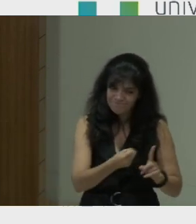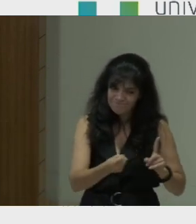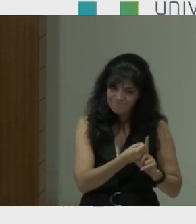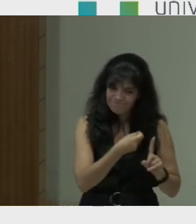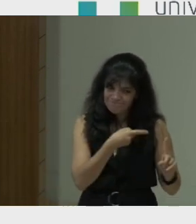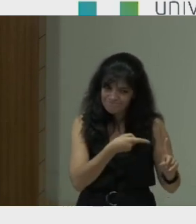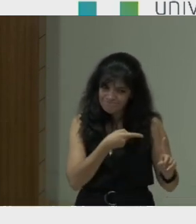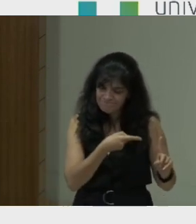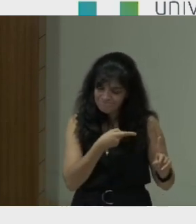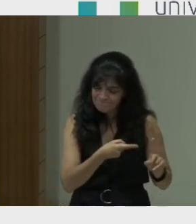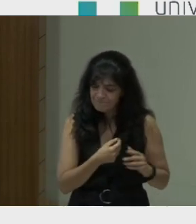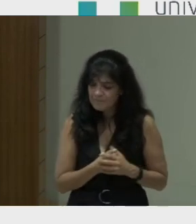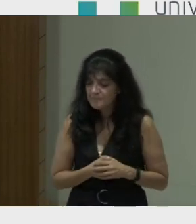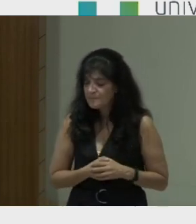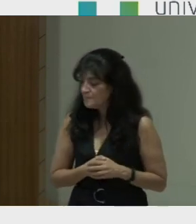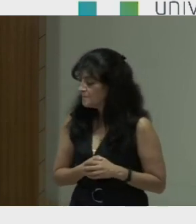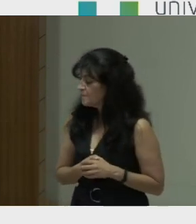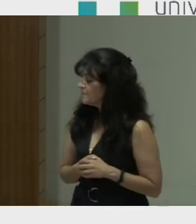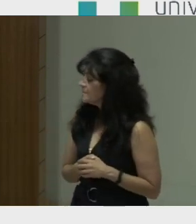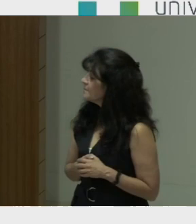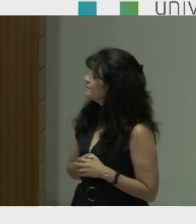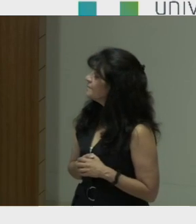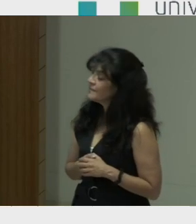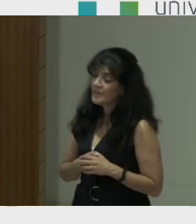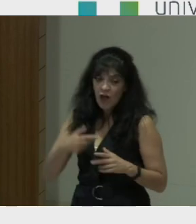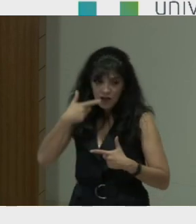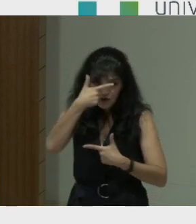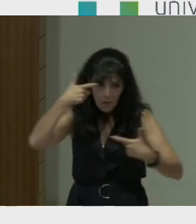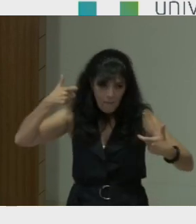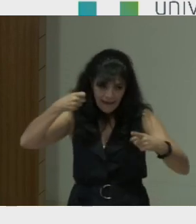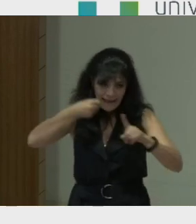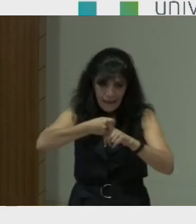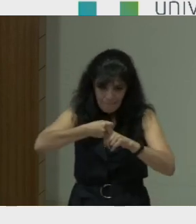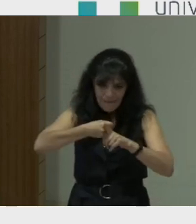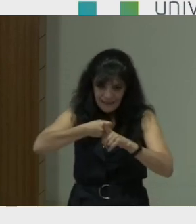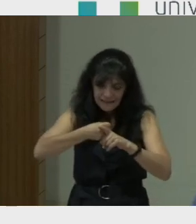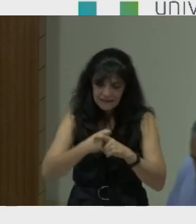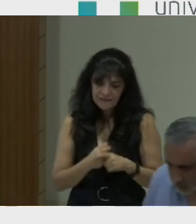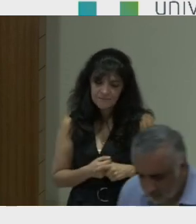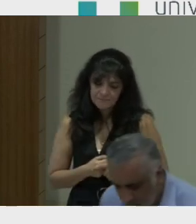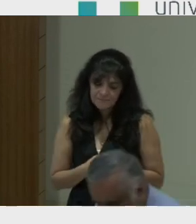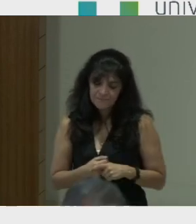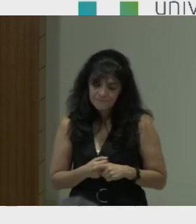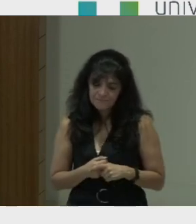and traumatic impact in this setting.